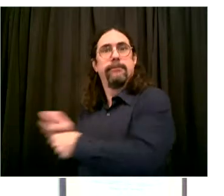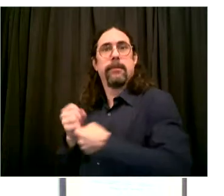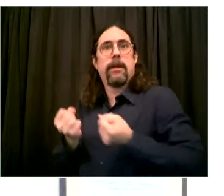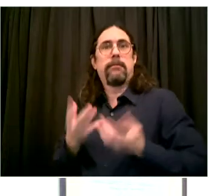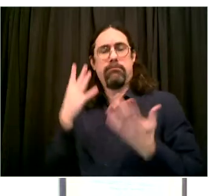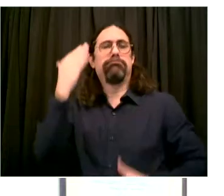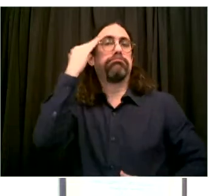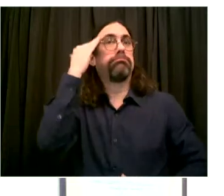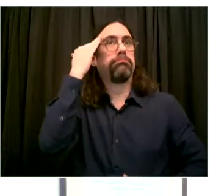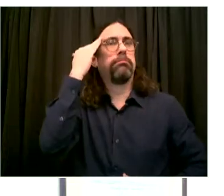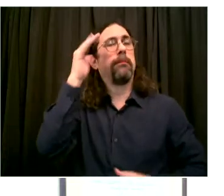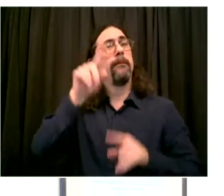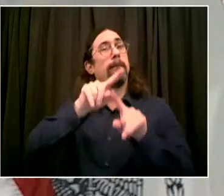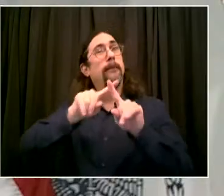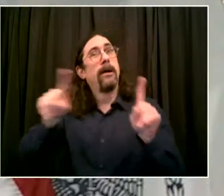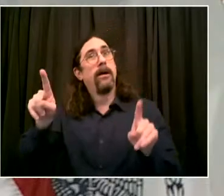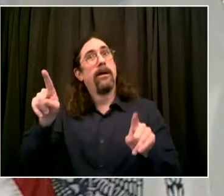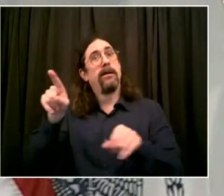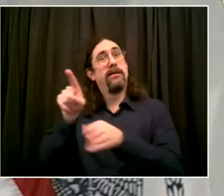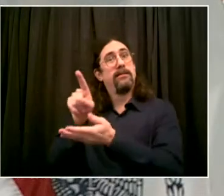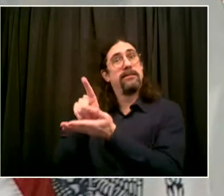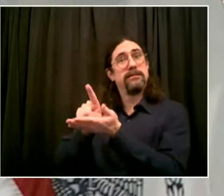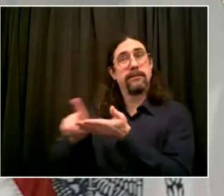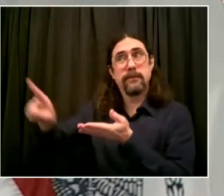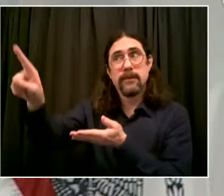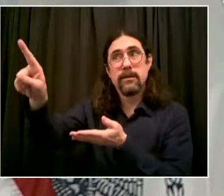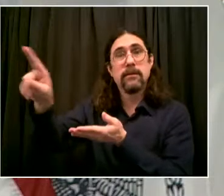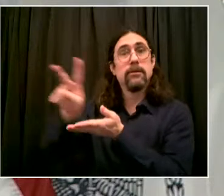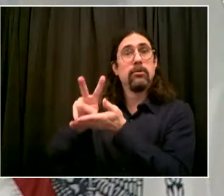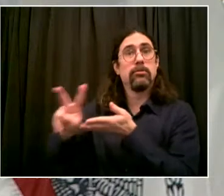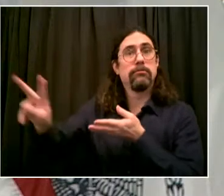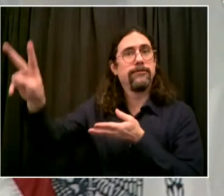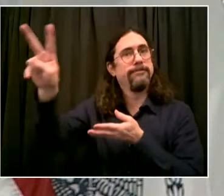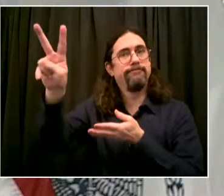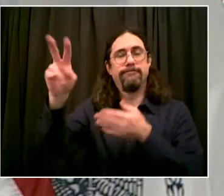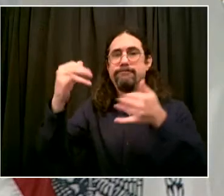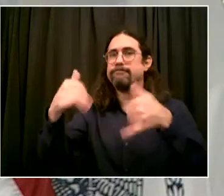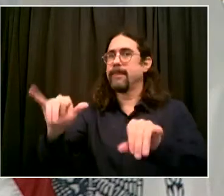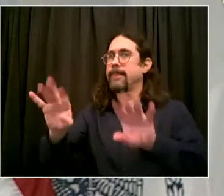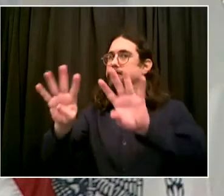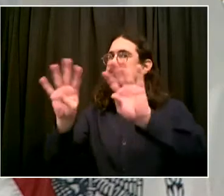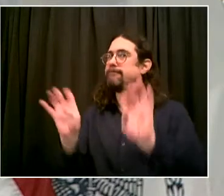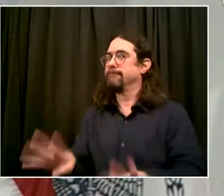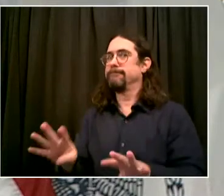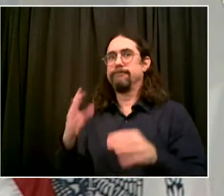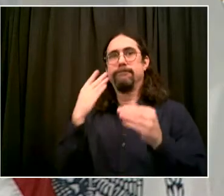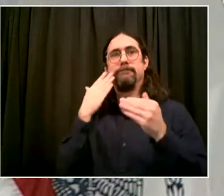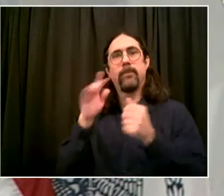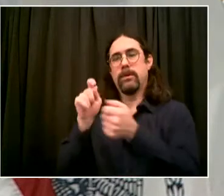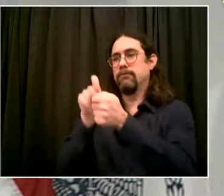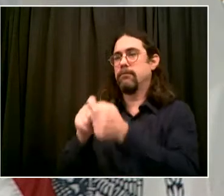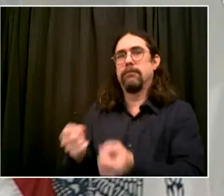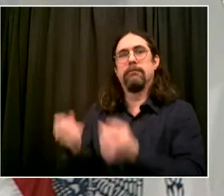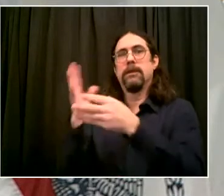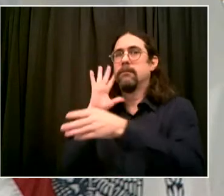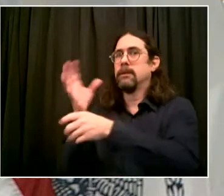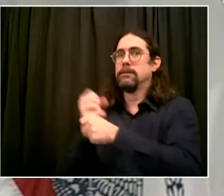REALLY NEED TO KNOW THE FAR LONGER TIMEFRAME TO BE ABLE TO PLAN OUT, PREPARE AND